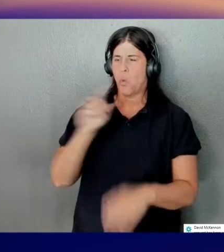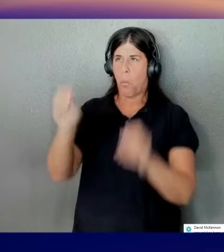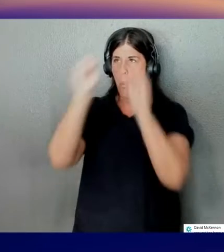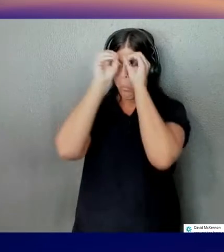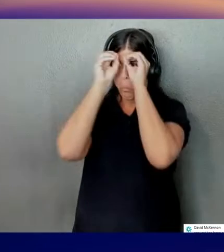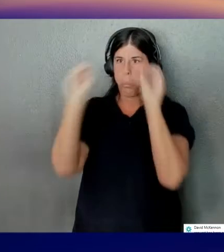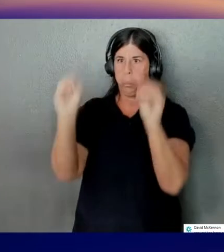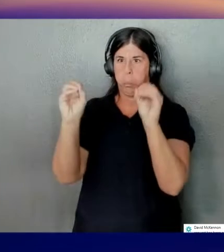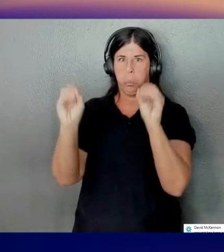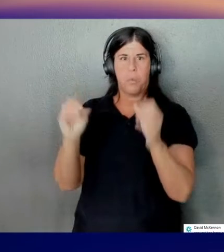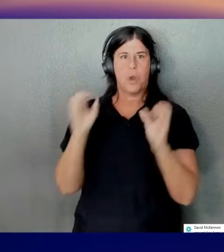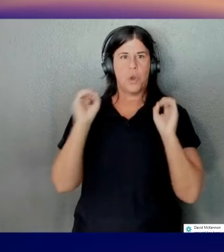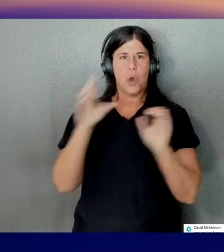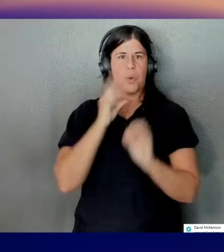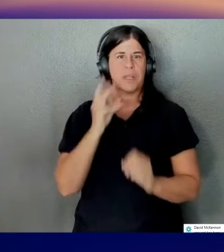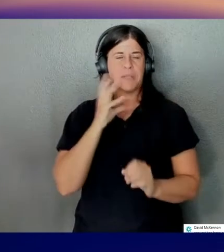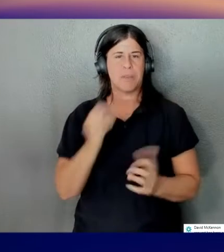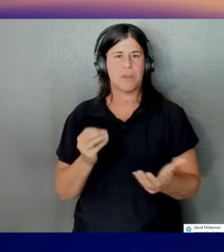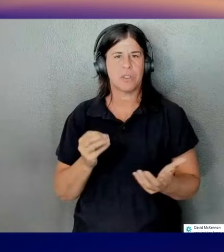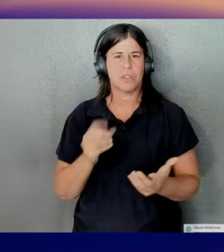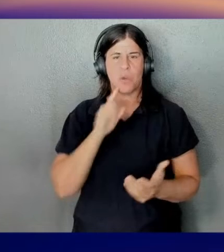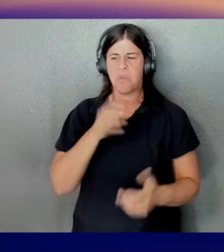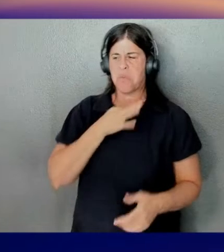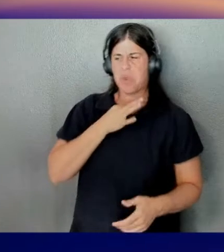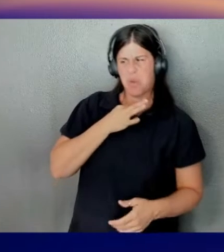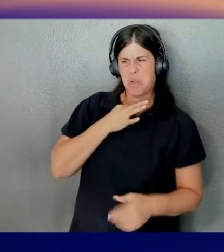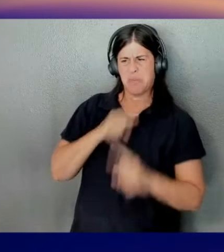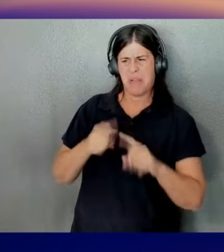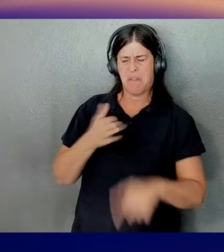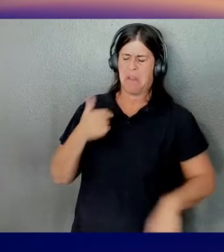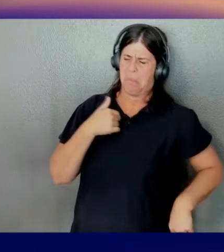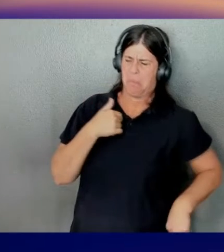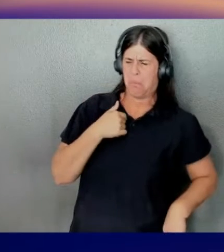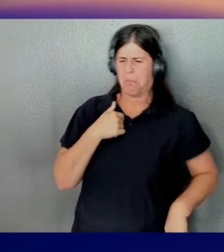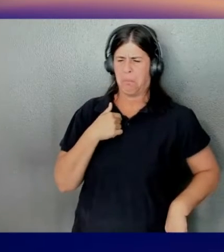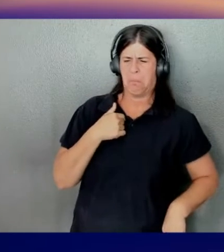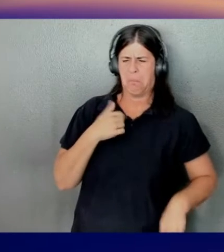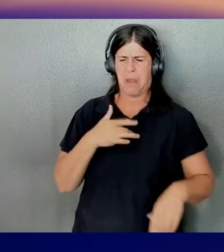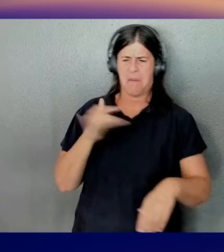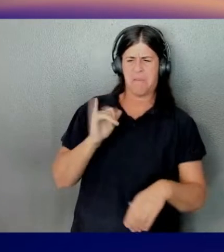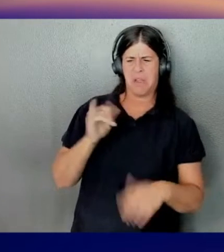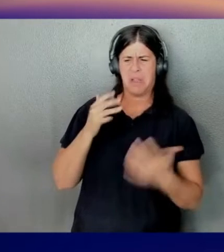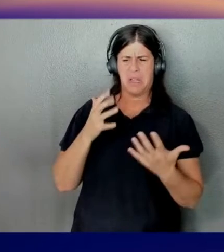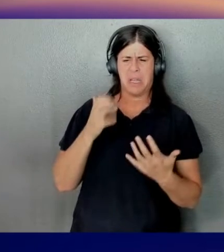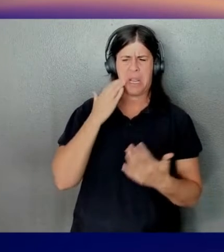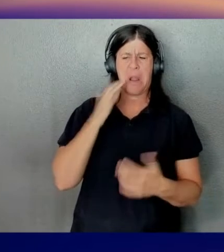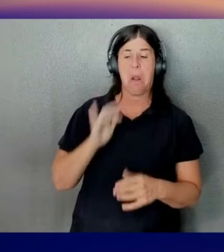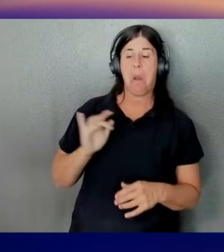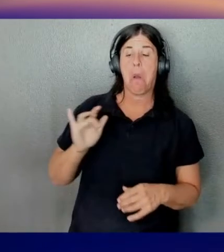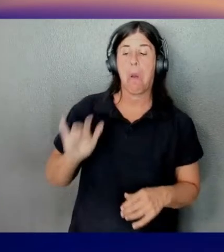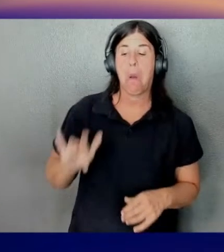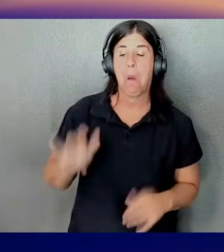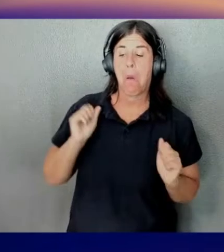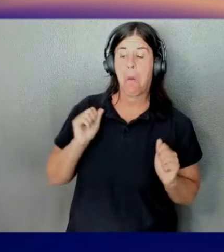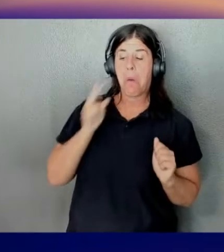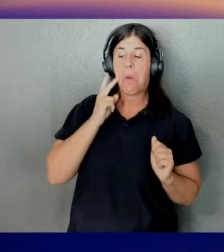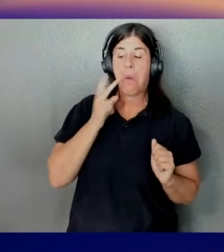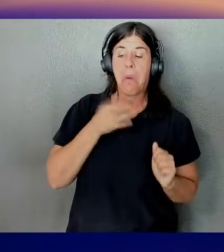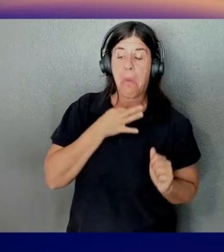So, and you, as curious about these things it's like okay, I kind of feel like I'm on a dip a toe in the water here. Yeah. But I just don't know where to get started with it, right.